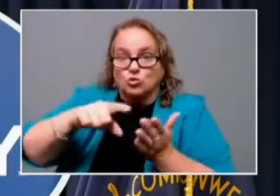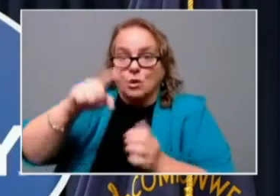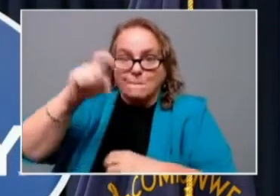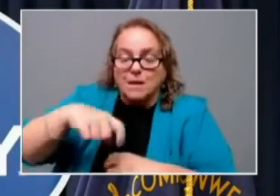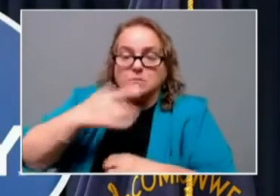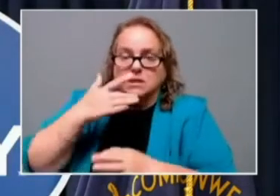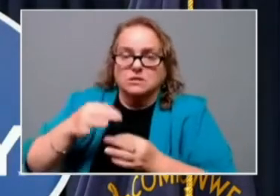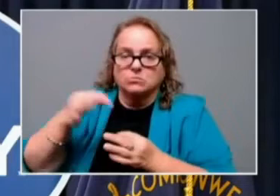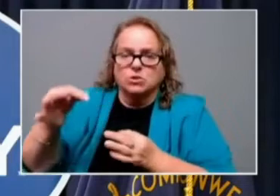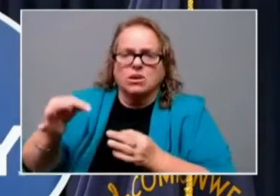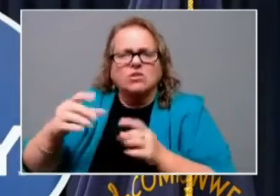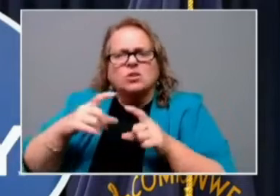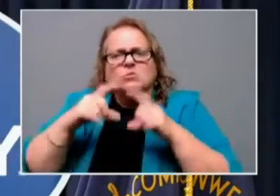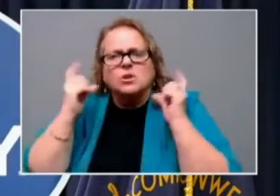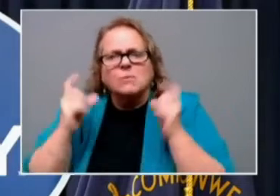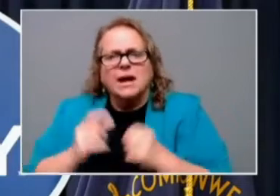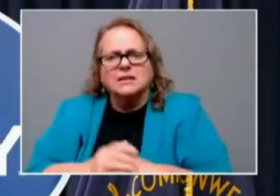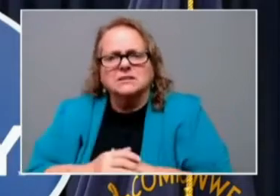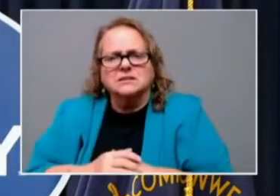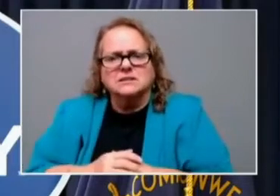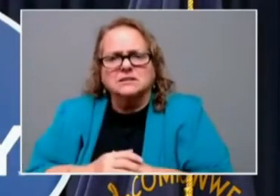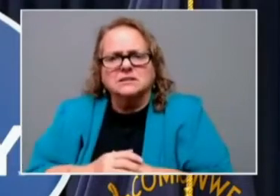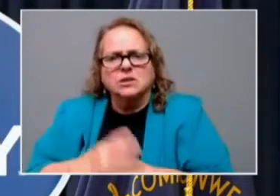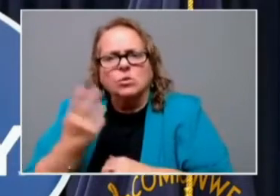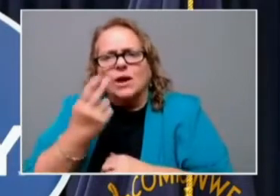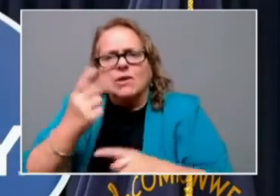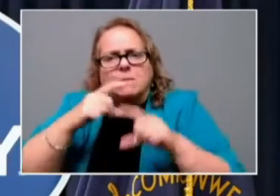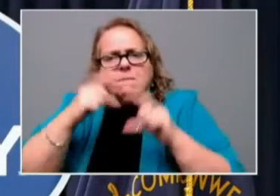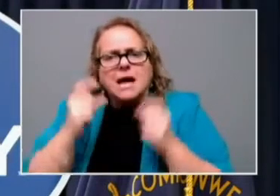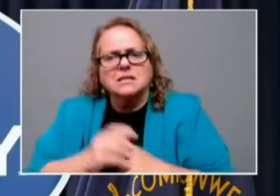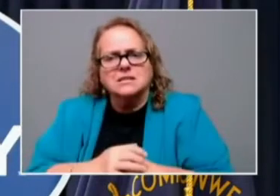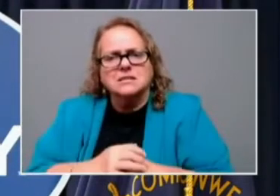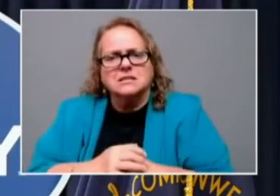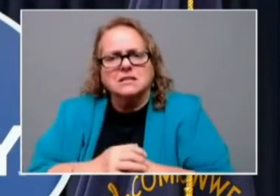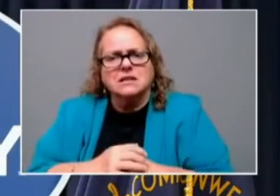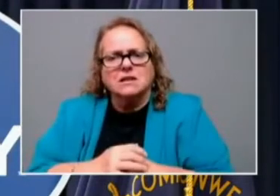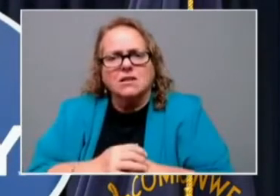a mask. That's the reason we haven't been in this hospital situation yet in